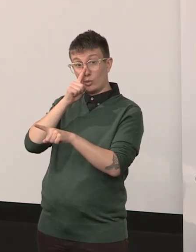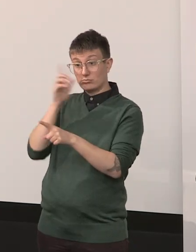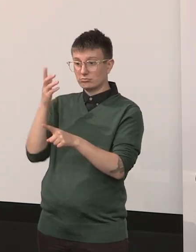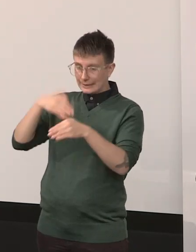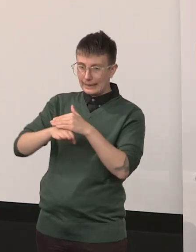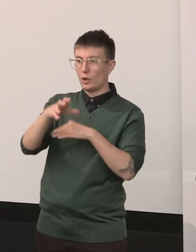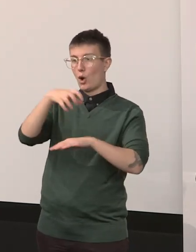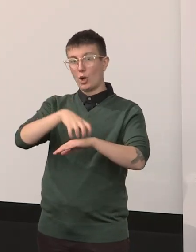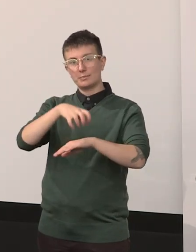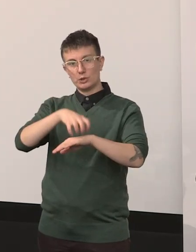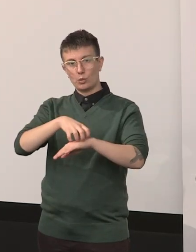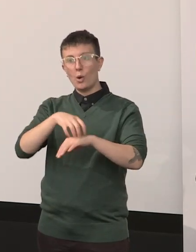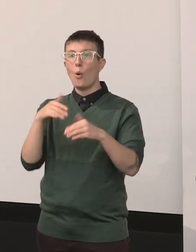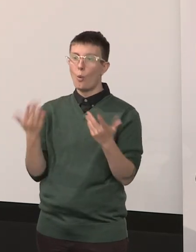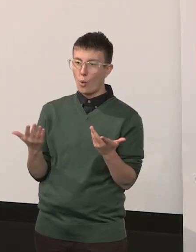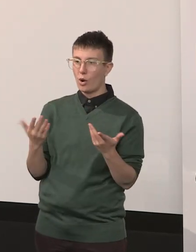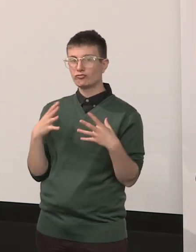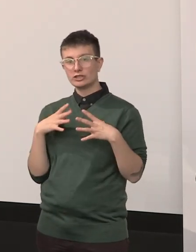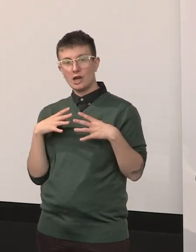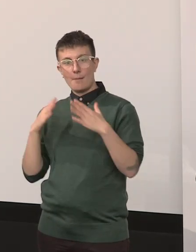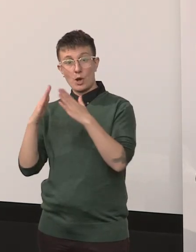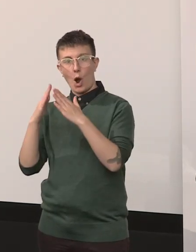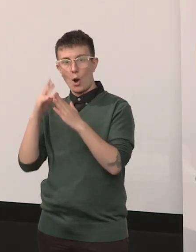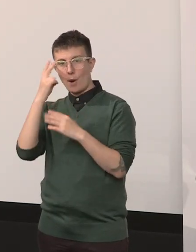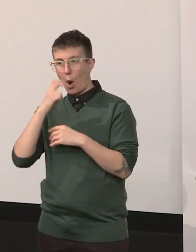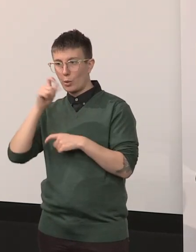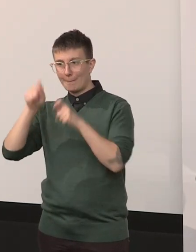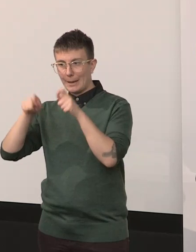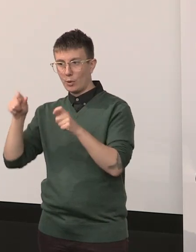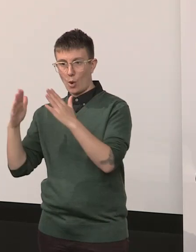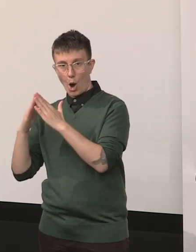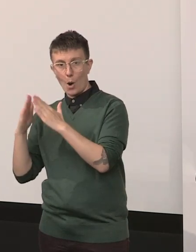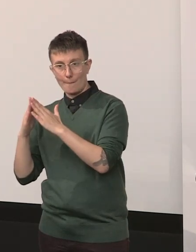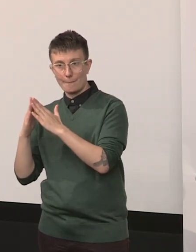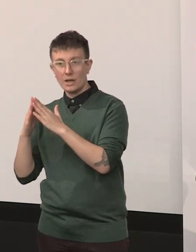And there is a plan and agreement put in place that